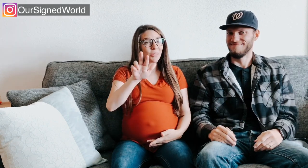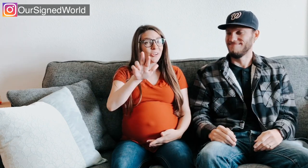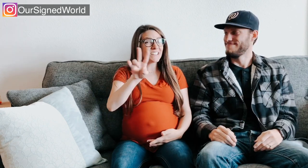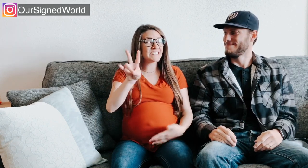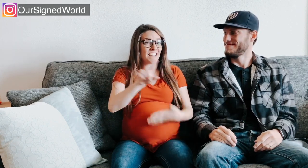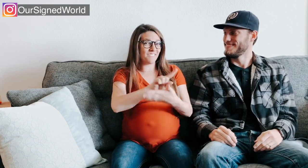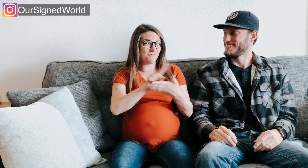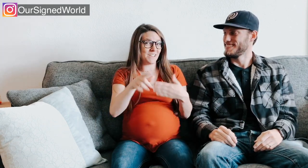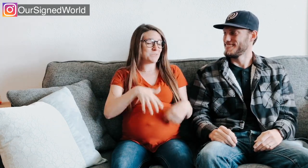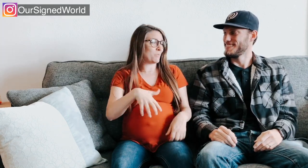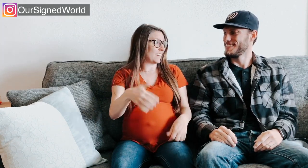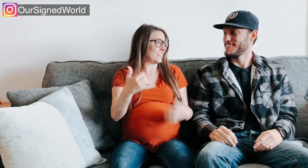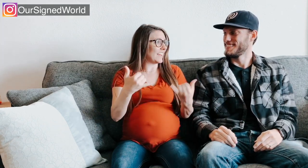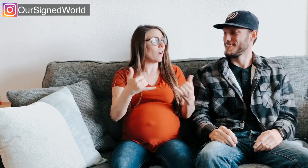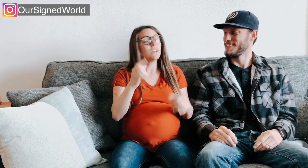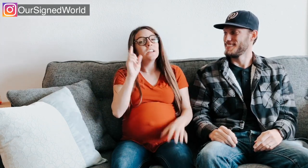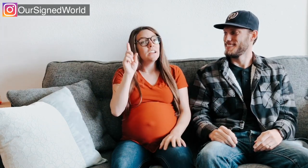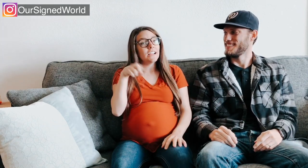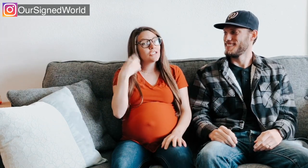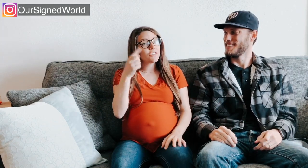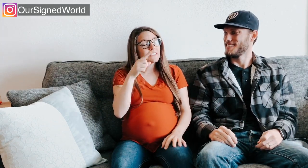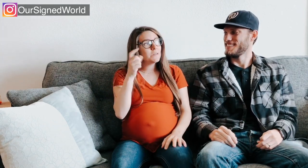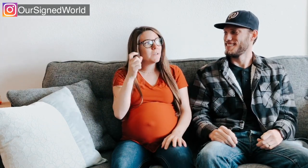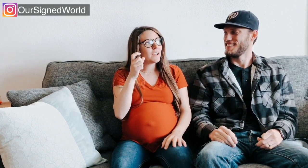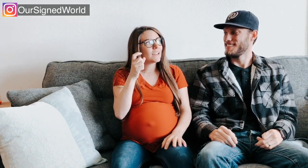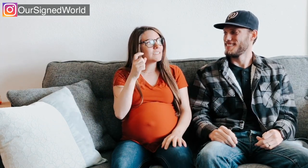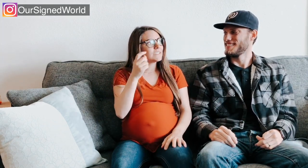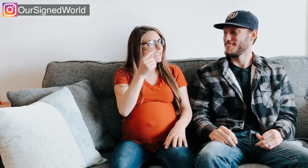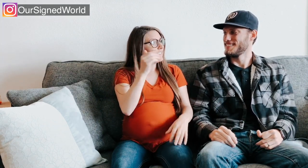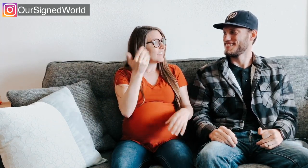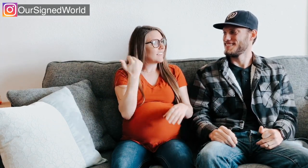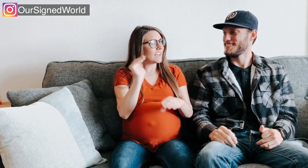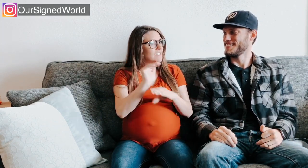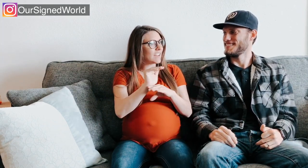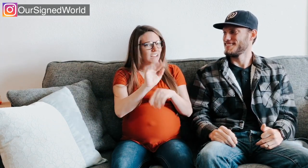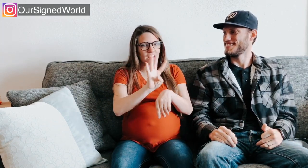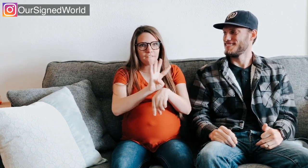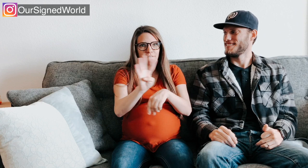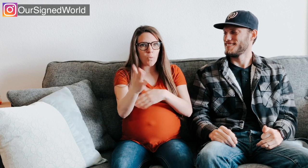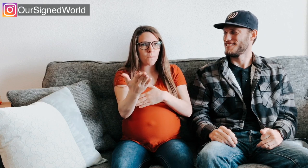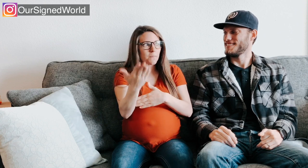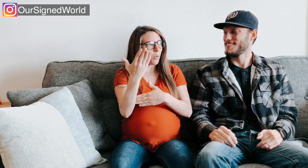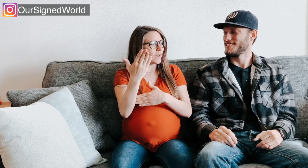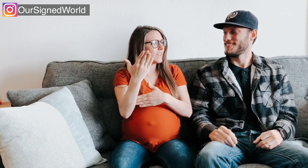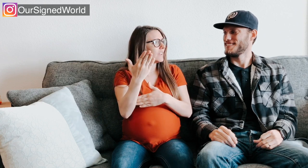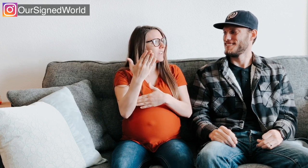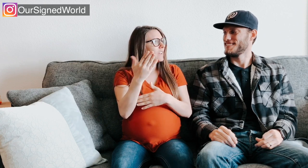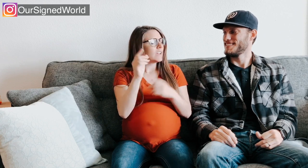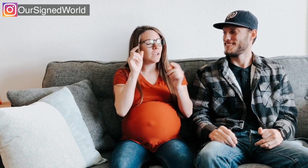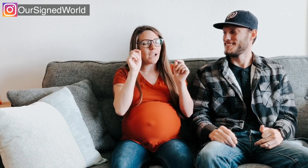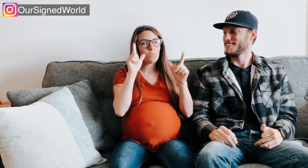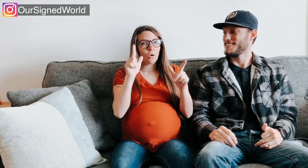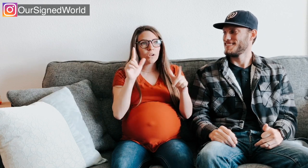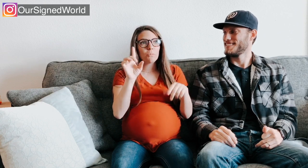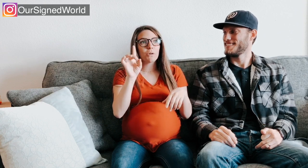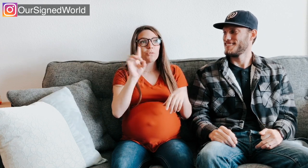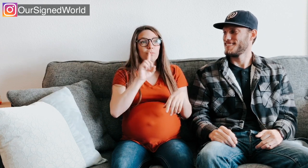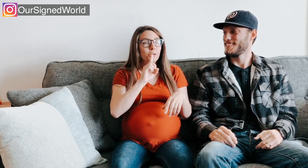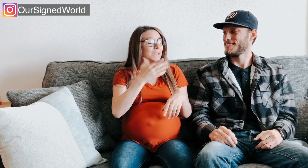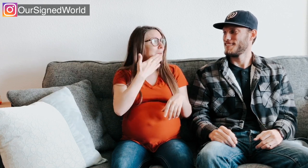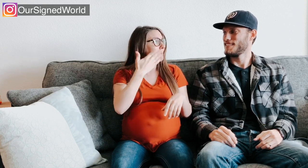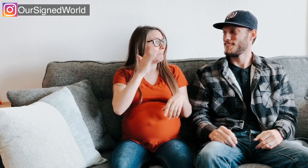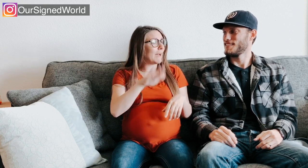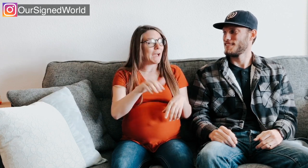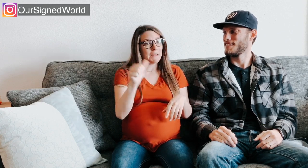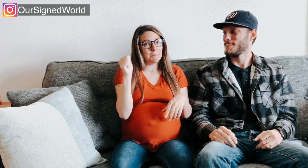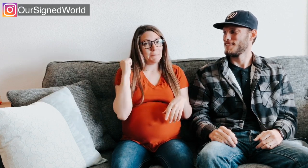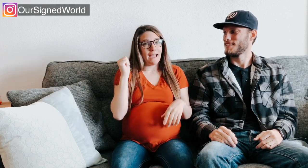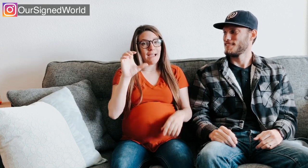Yeah, I'm 37 weeks pregnant now. It's crazy because, last night at like 4 AM, I woke up with really bad back